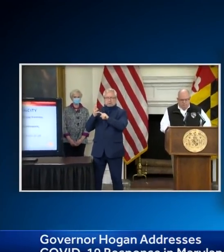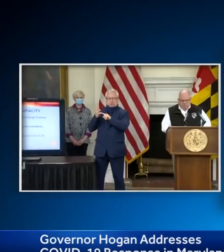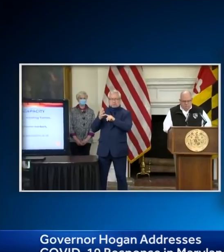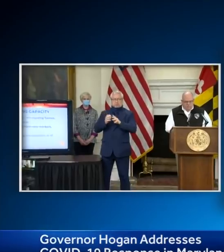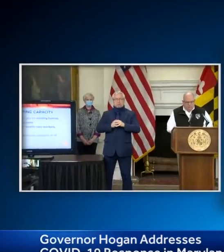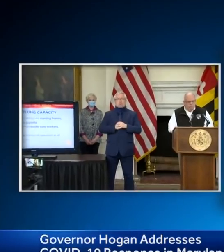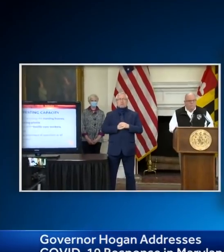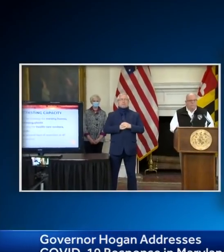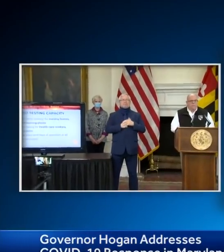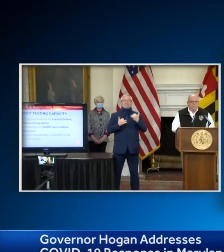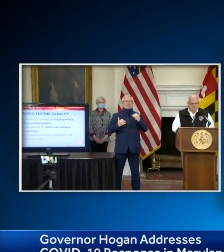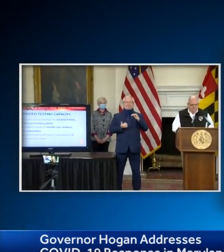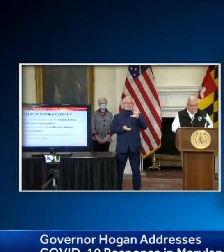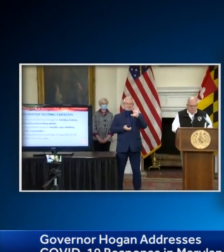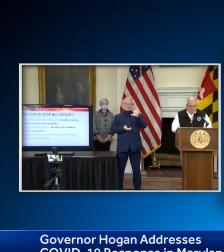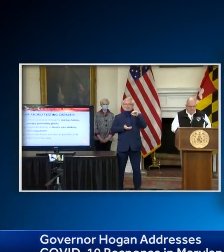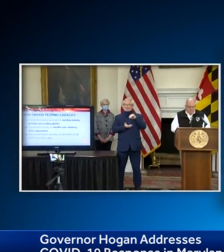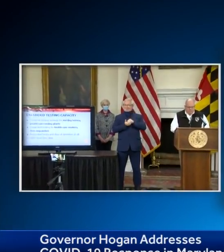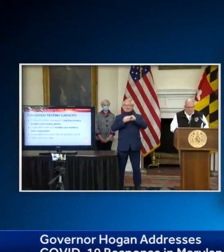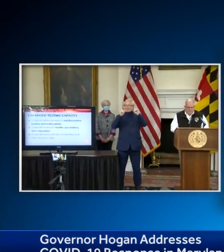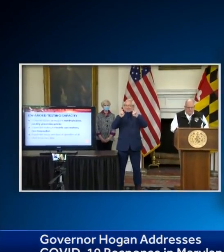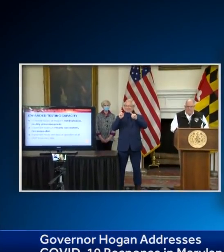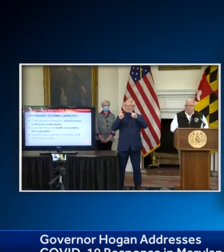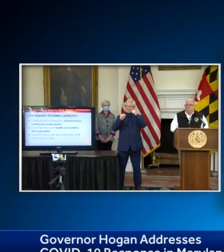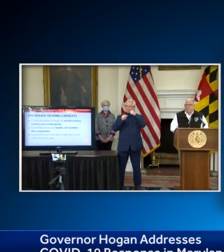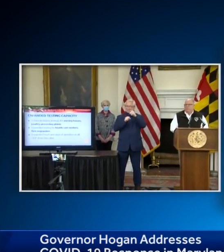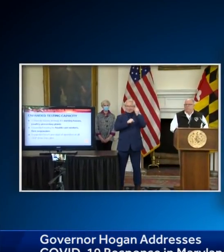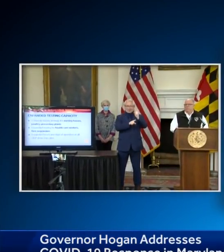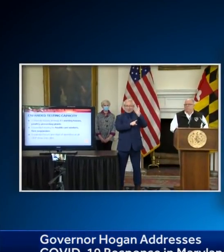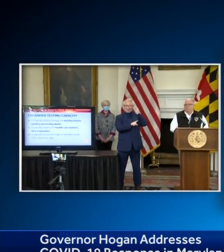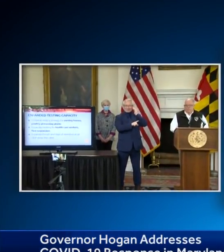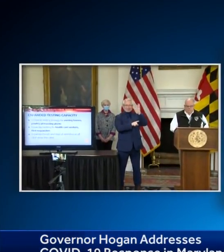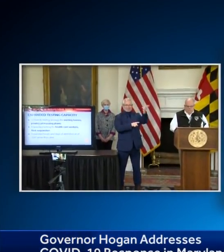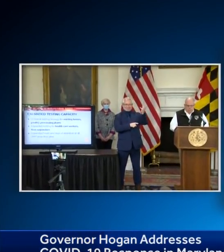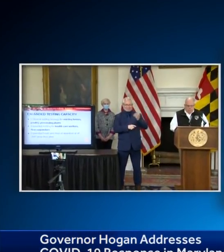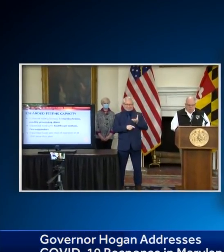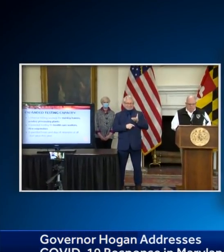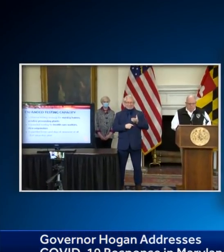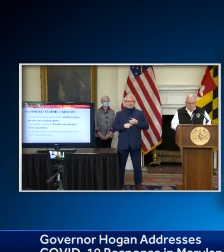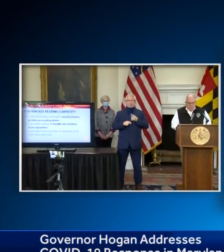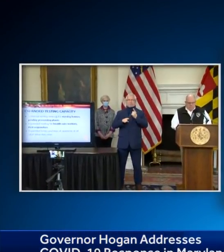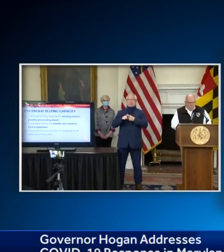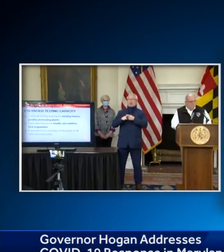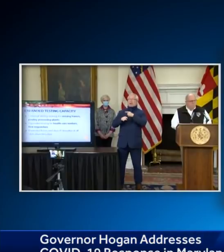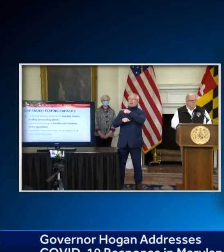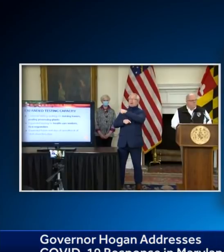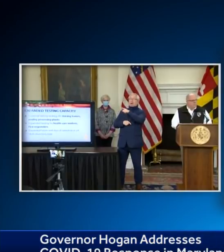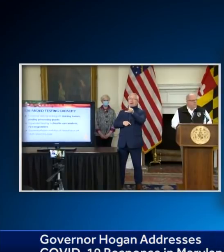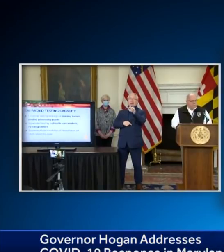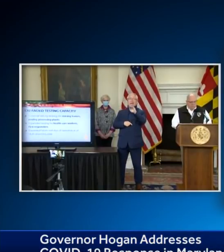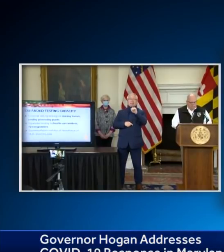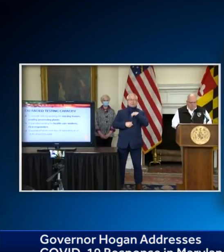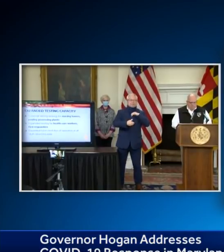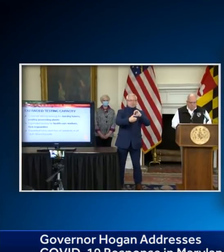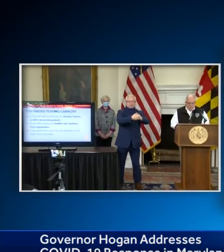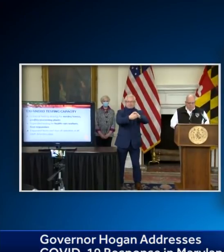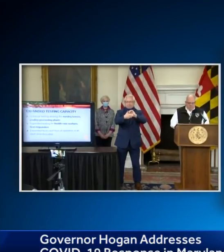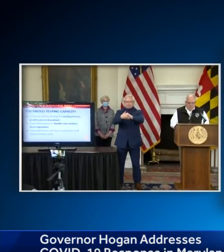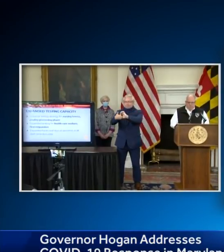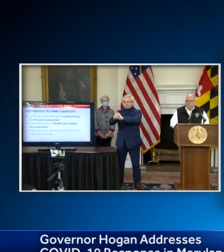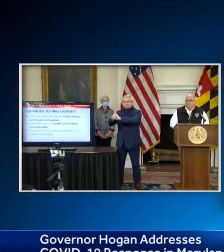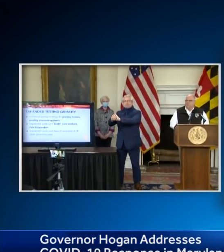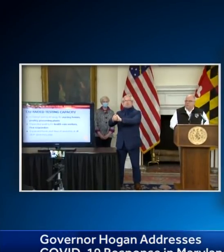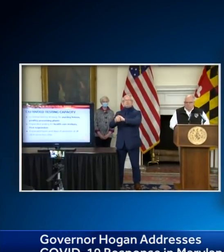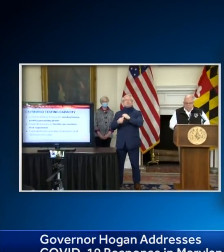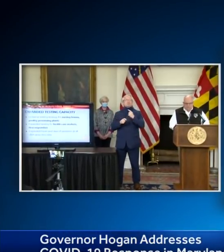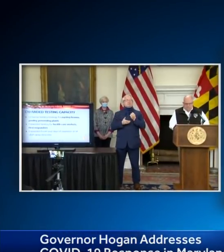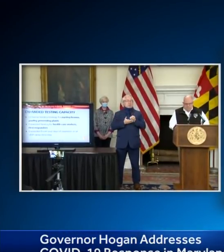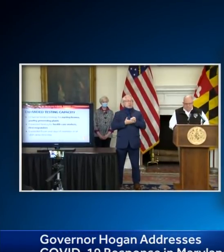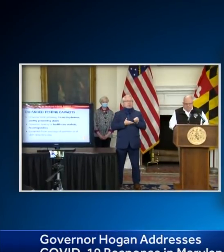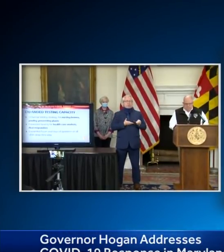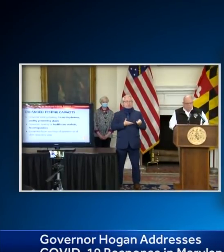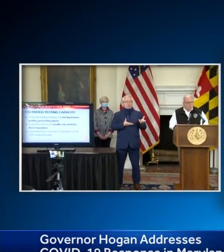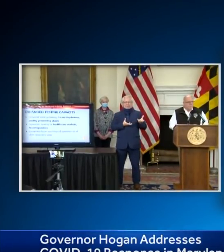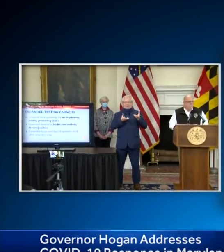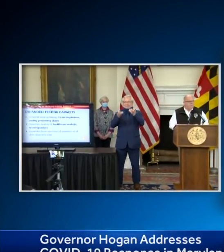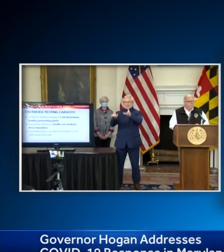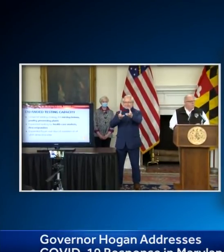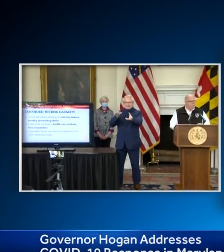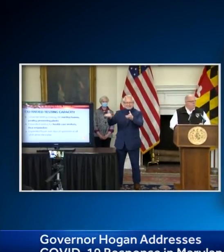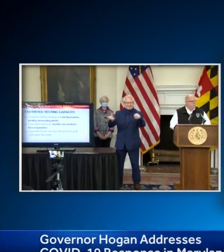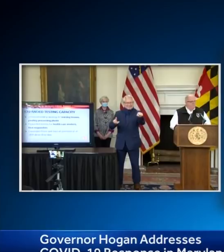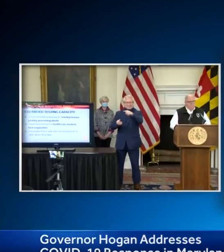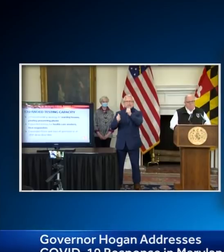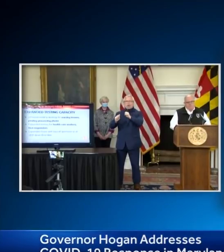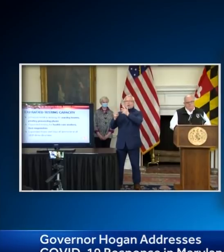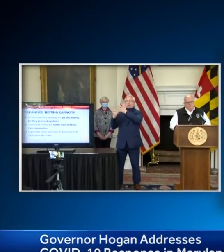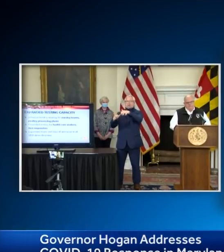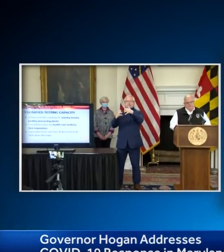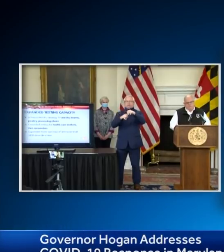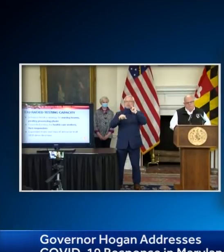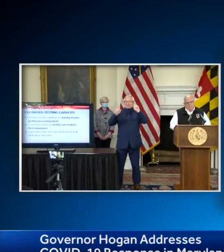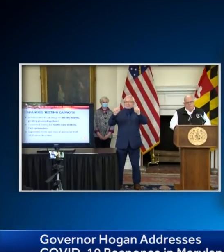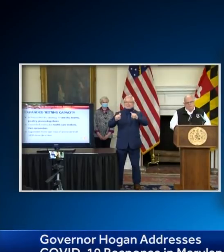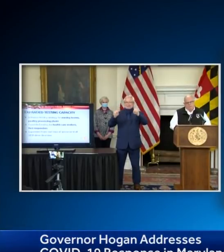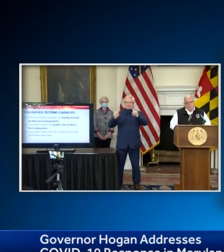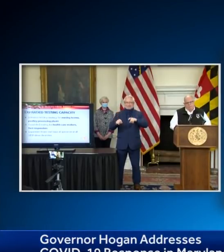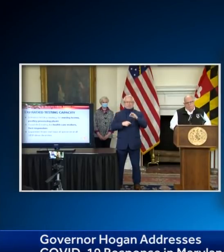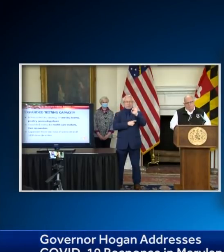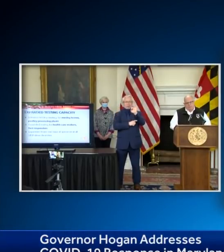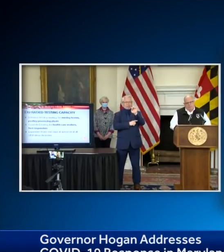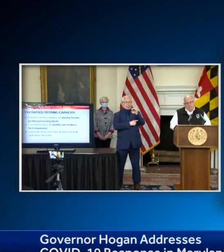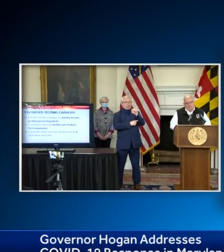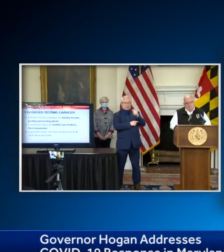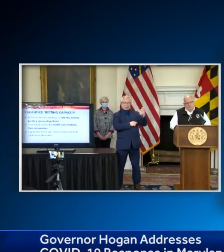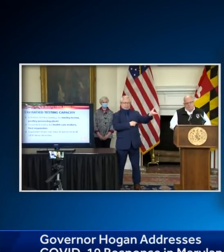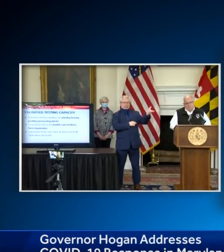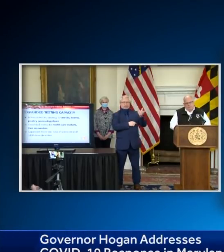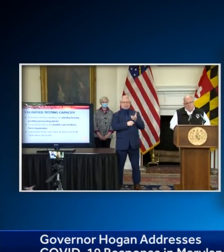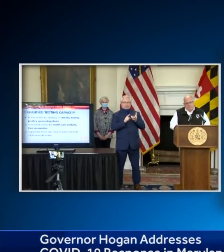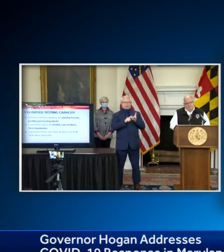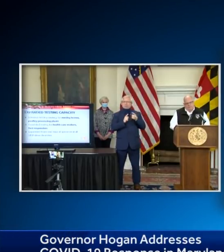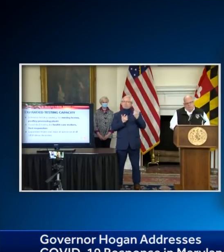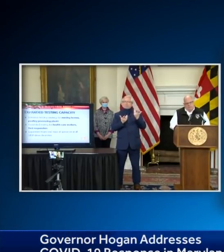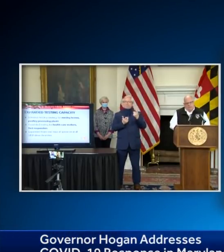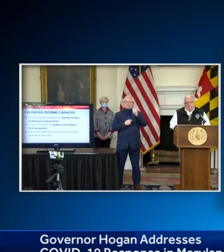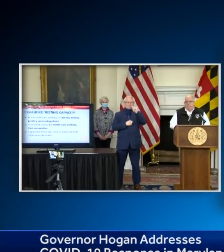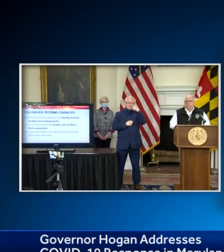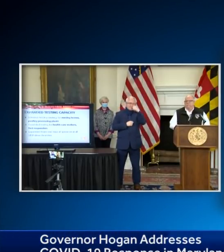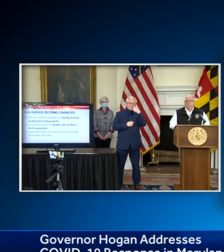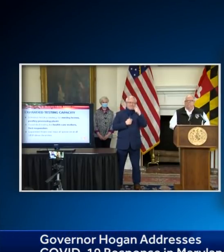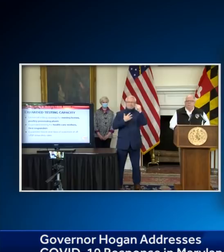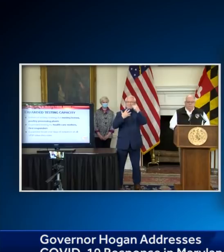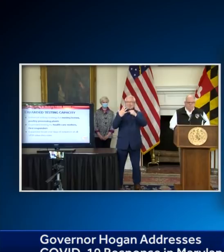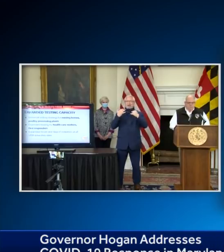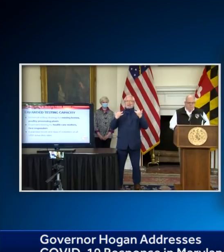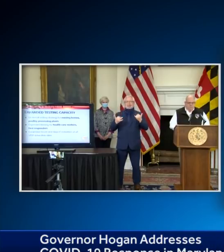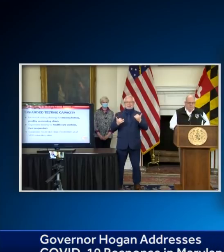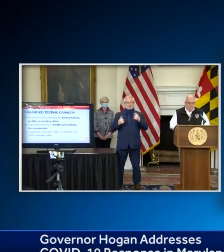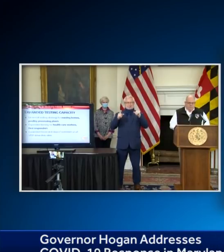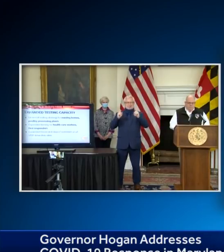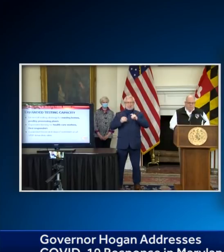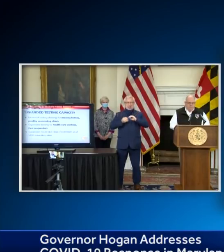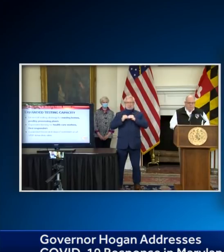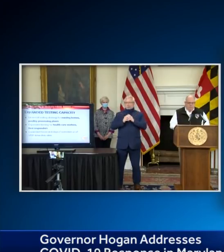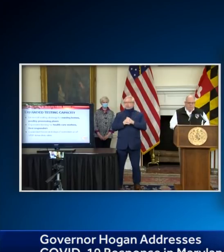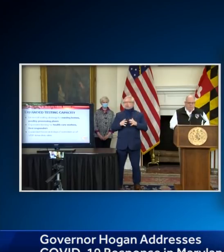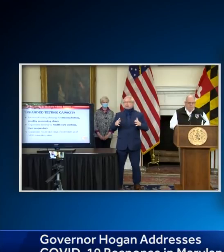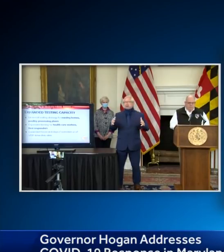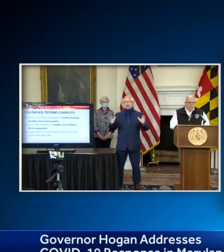WITH HALF A MILLION TESTS, INCLUDING INCREASING OUR LAB CAPABILITY, ACQUIRING FREE AGENTS AND OTHER MATERIALS, INCLUDING A RECENT SHIPMENT OF SWABS FROM FEMA, WE HAVE BEEN